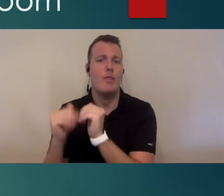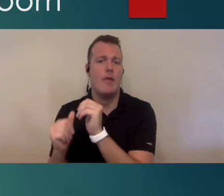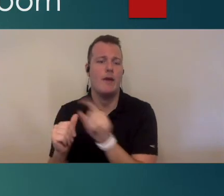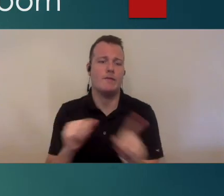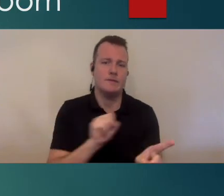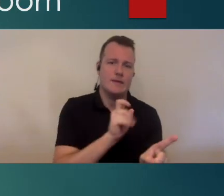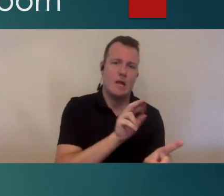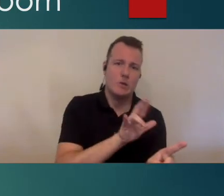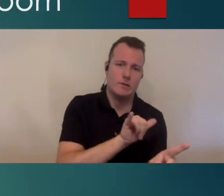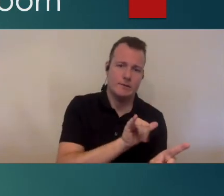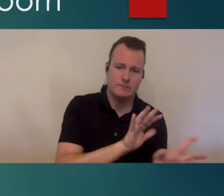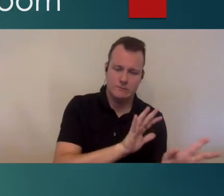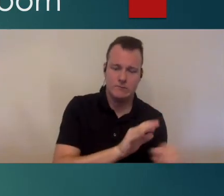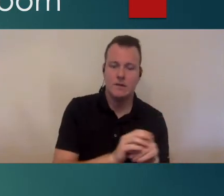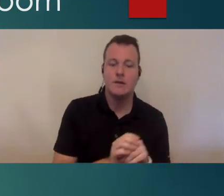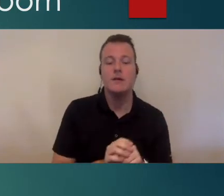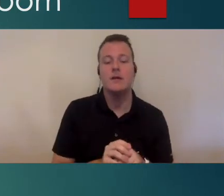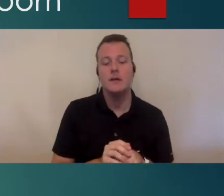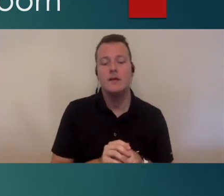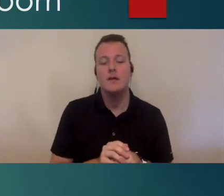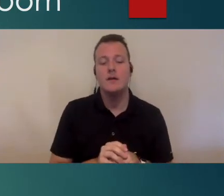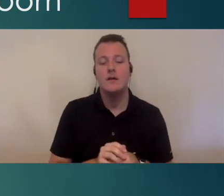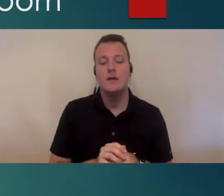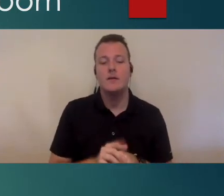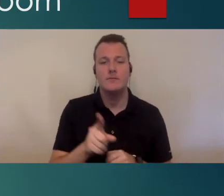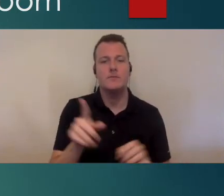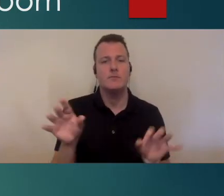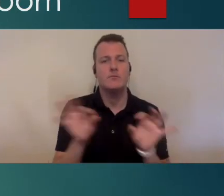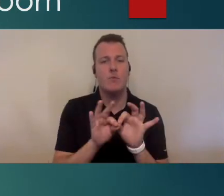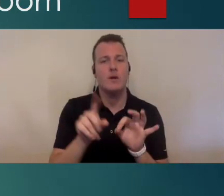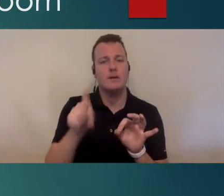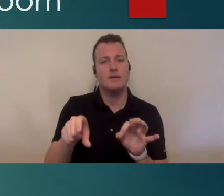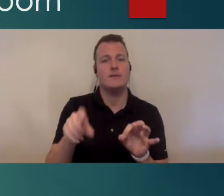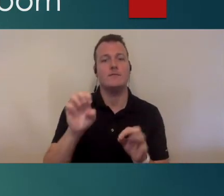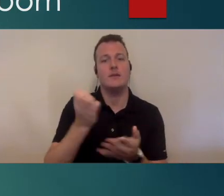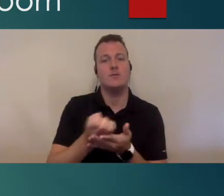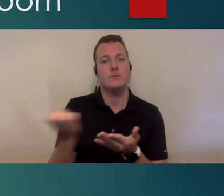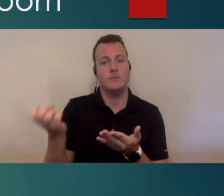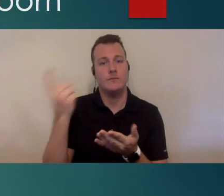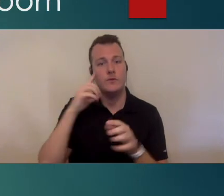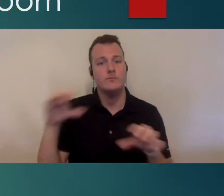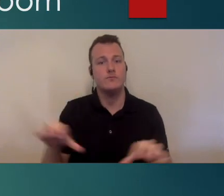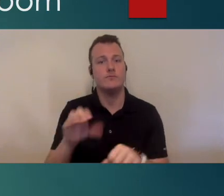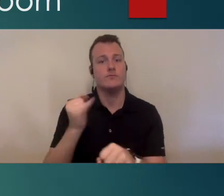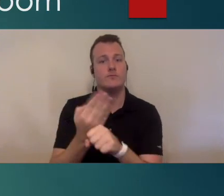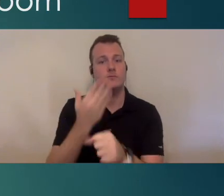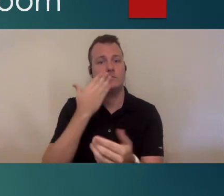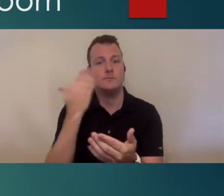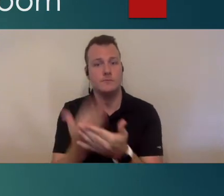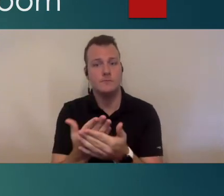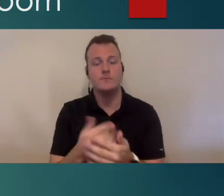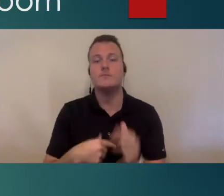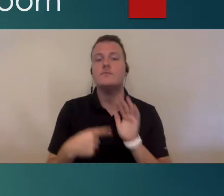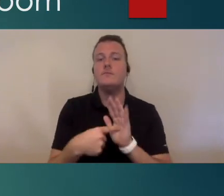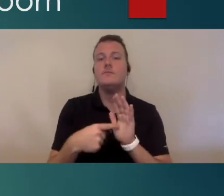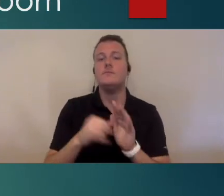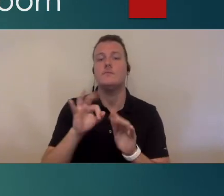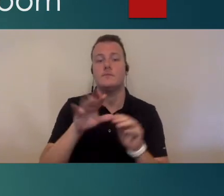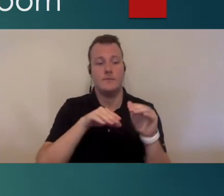One thing that's important too is you really need to make sure you have the equipment you need to do your job well, so for example, if you go into a clinic